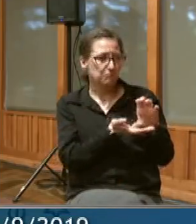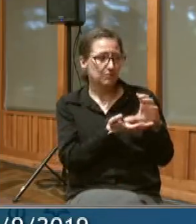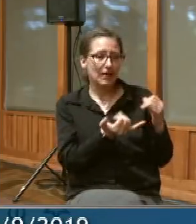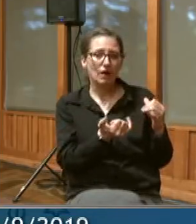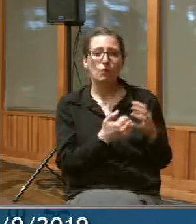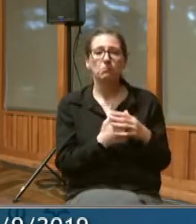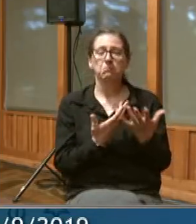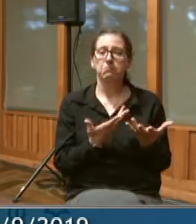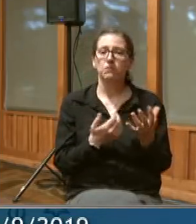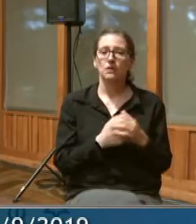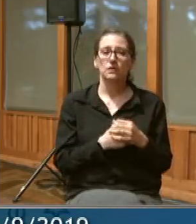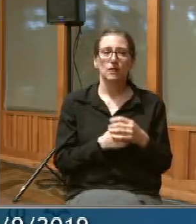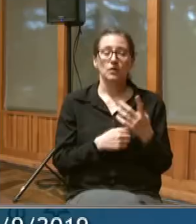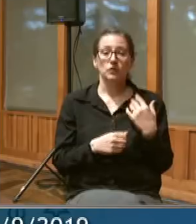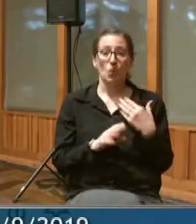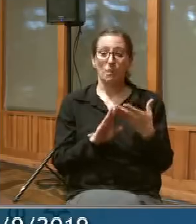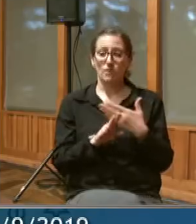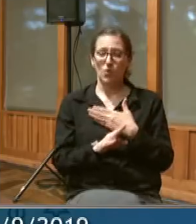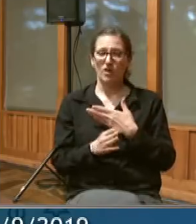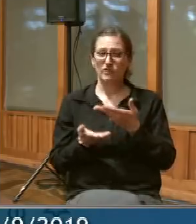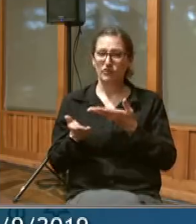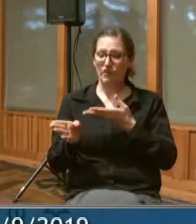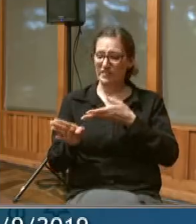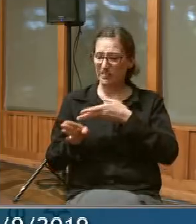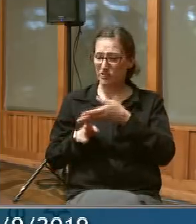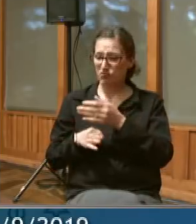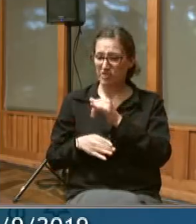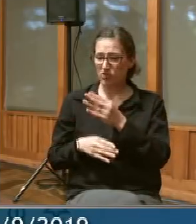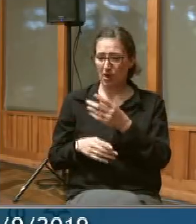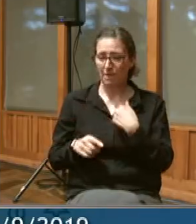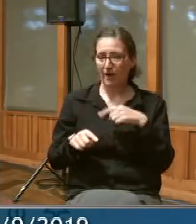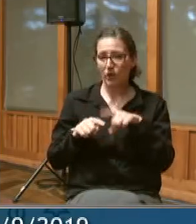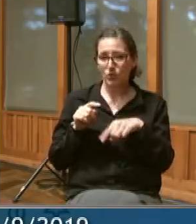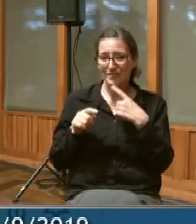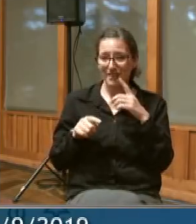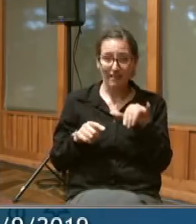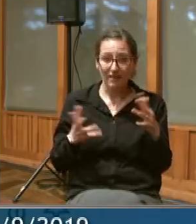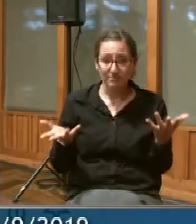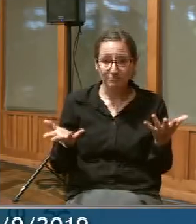FUTURE. I HAVE BENEFITS. I HAVE A PENSION! I WOULDN'T BE ABLE TO SAY THAT